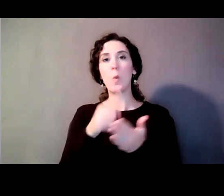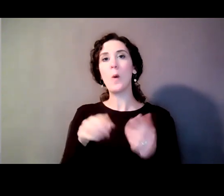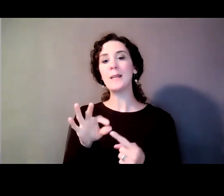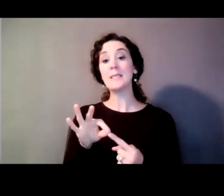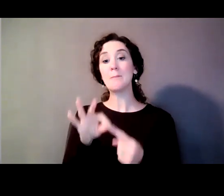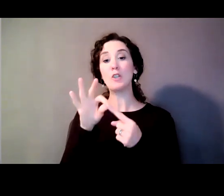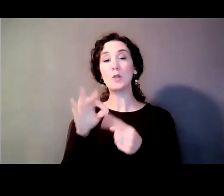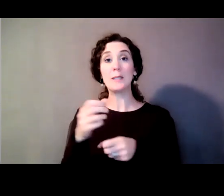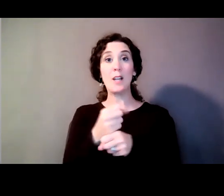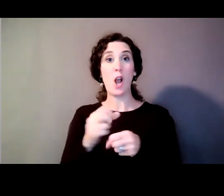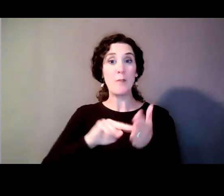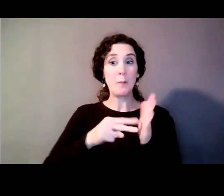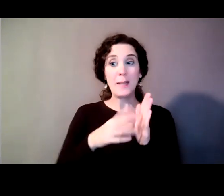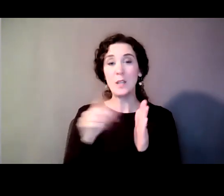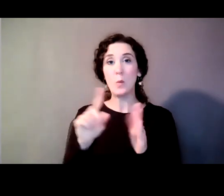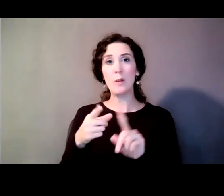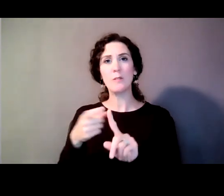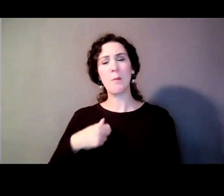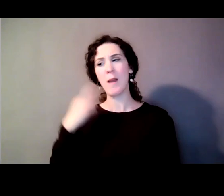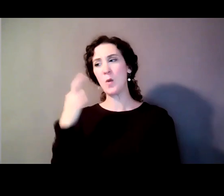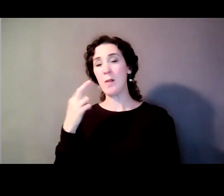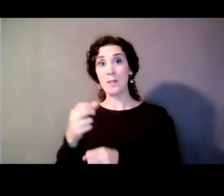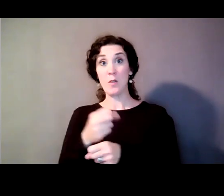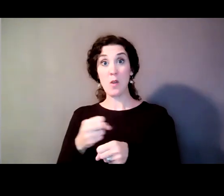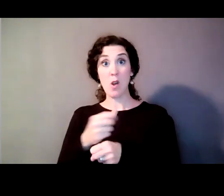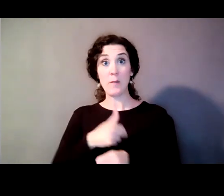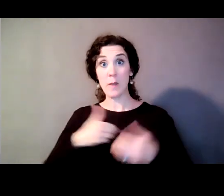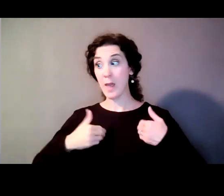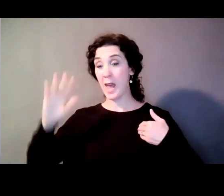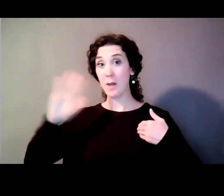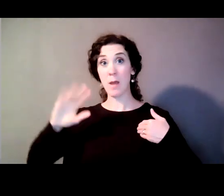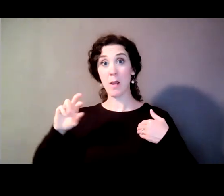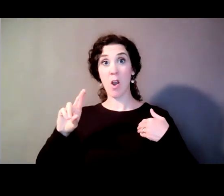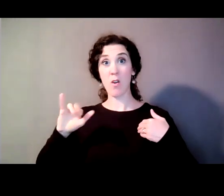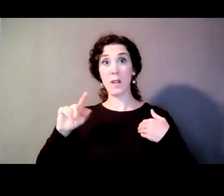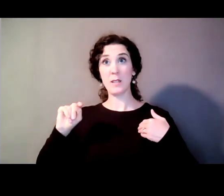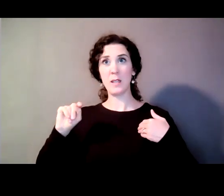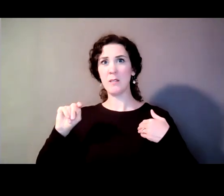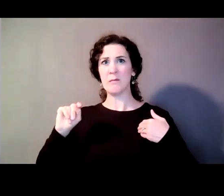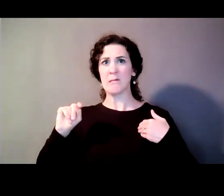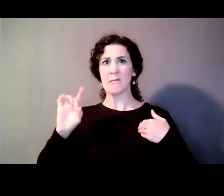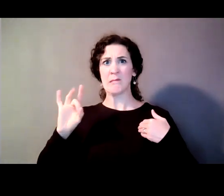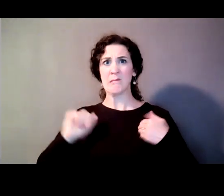and where it came from I realize that the coffee I had at RIT was quite abysmal.